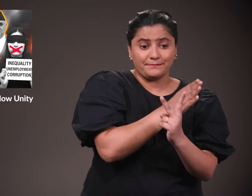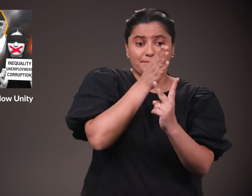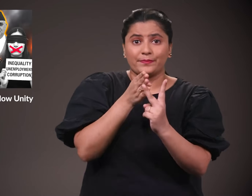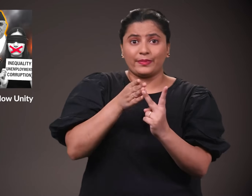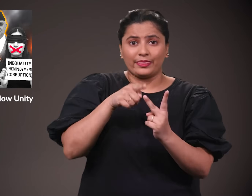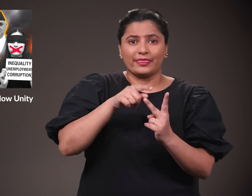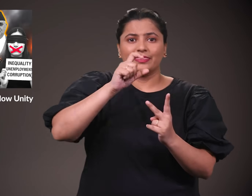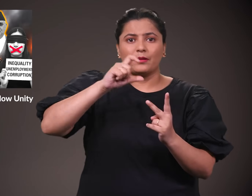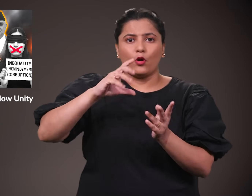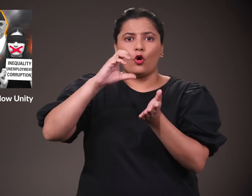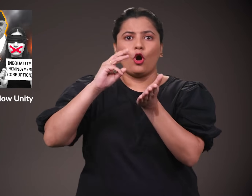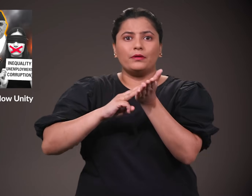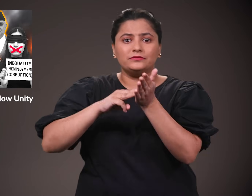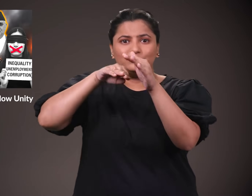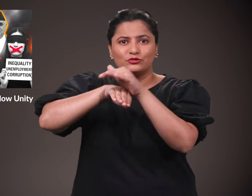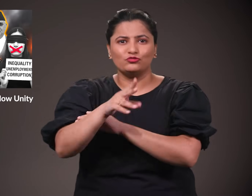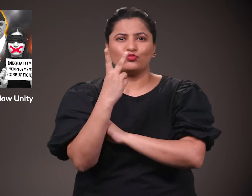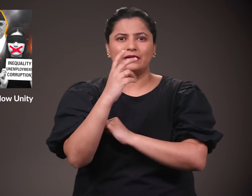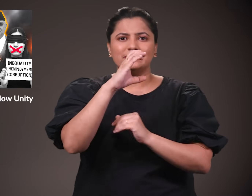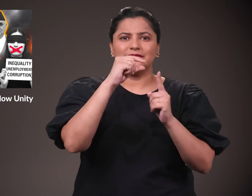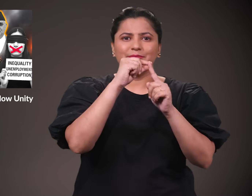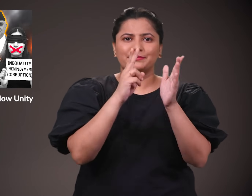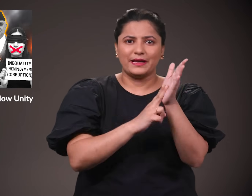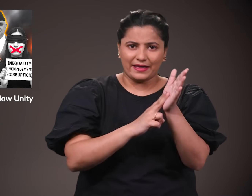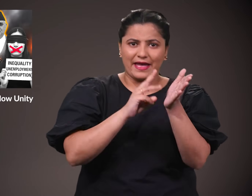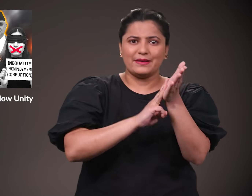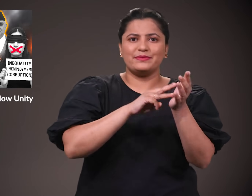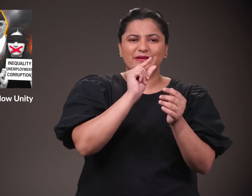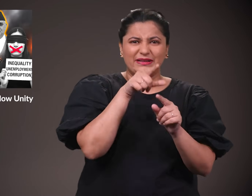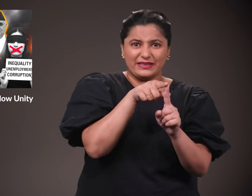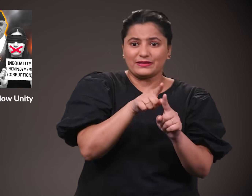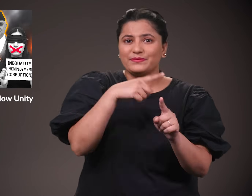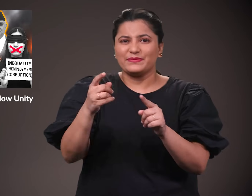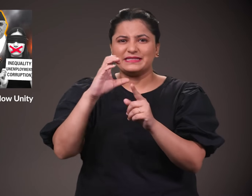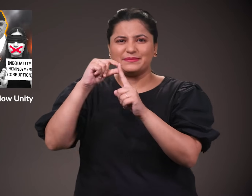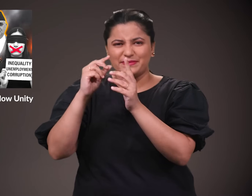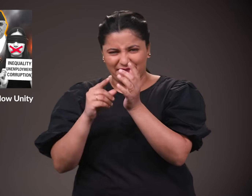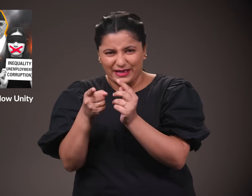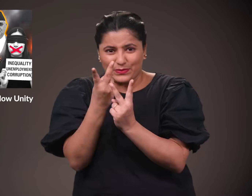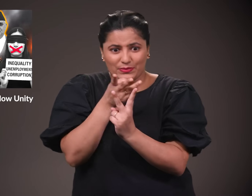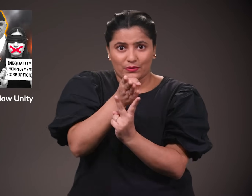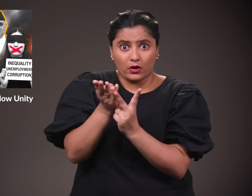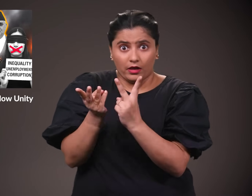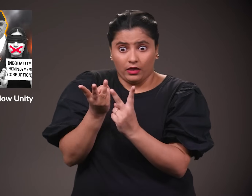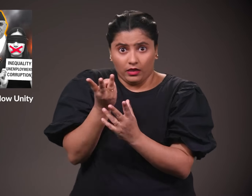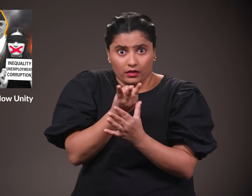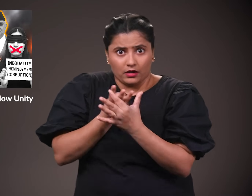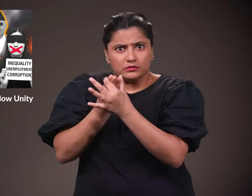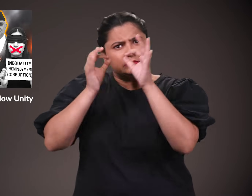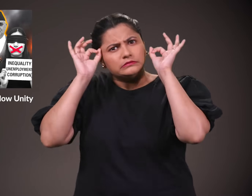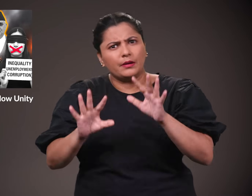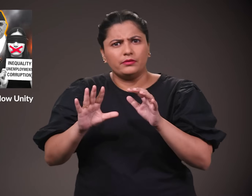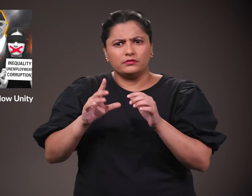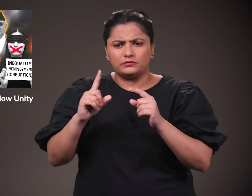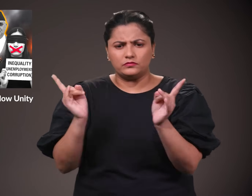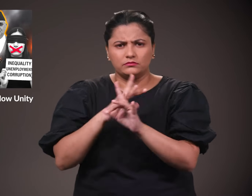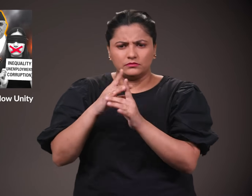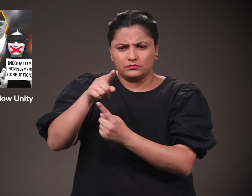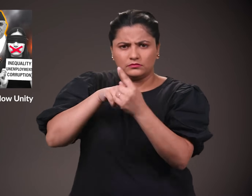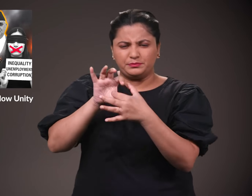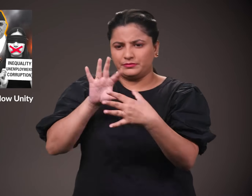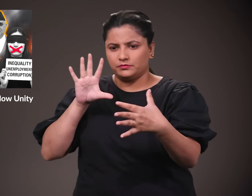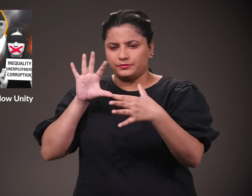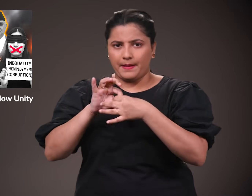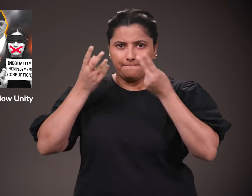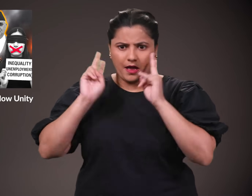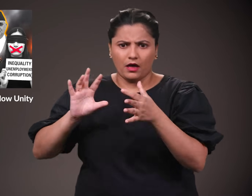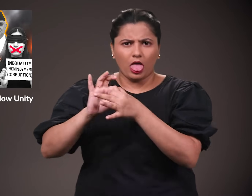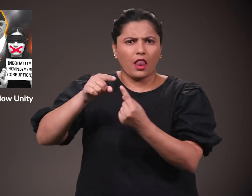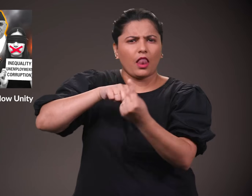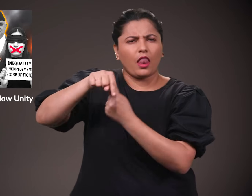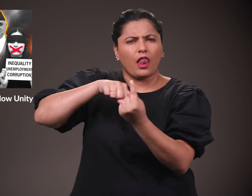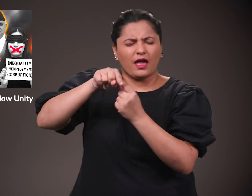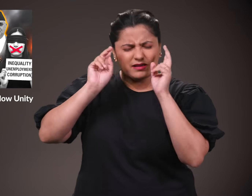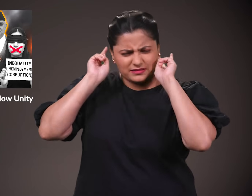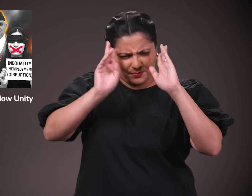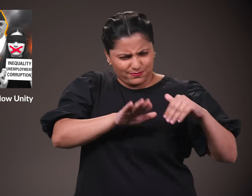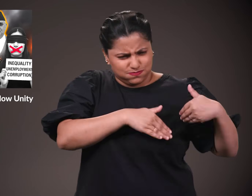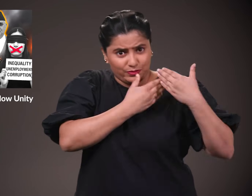The CPN-UML and the Communist Party formed unions and broke up everytime.